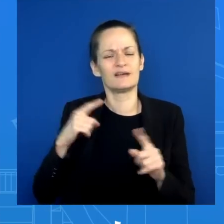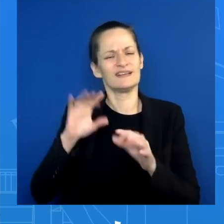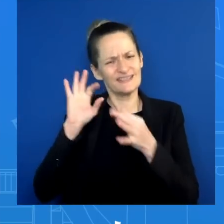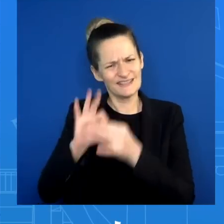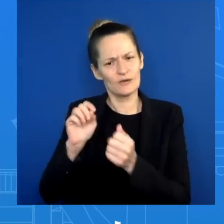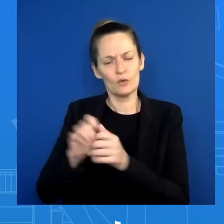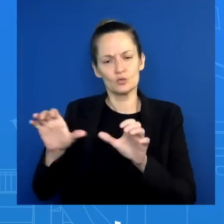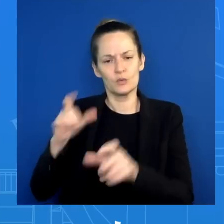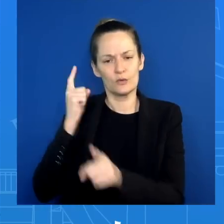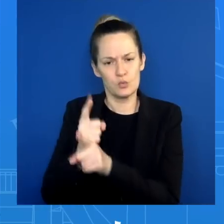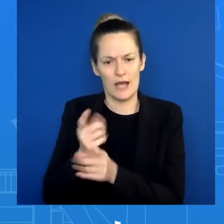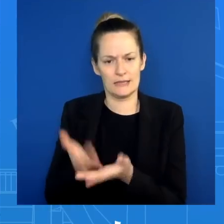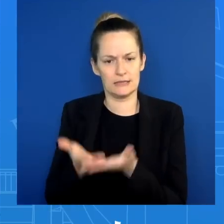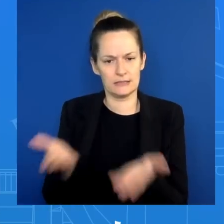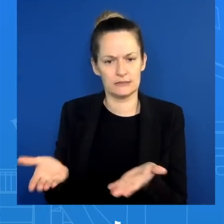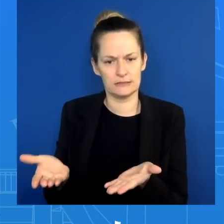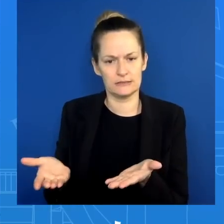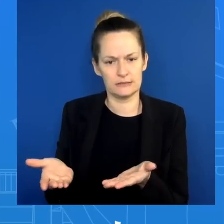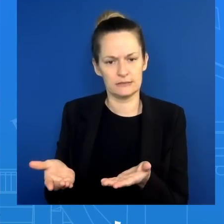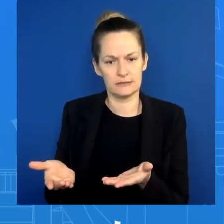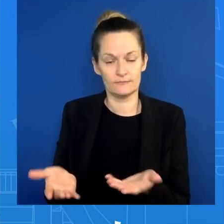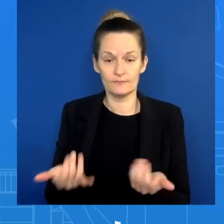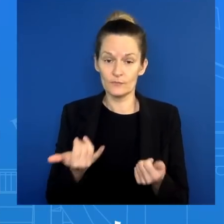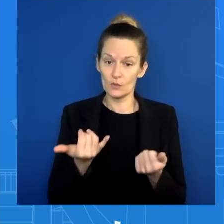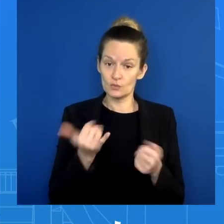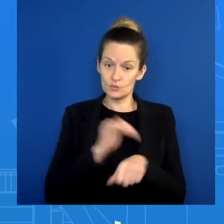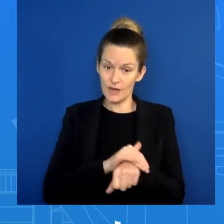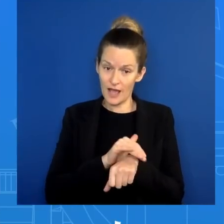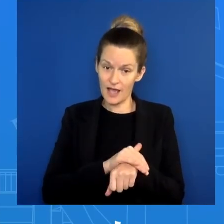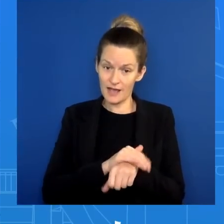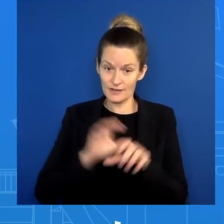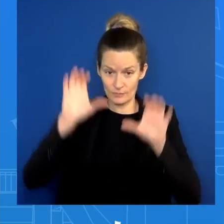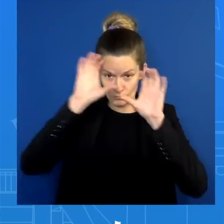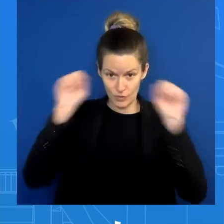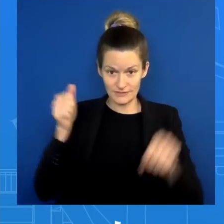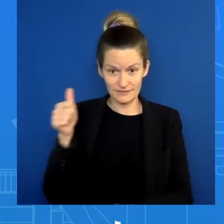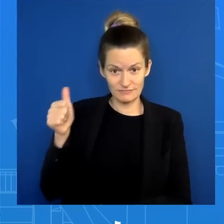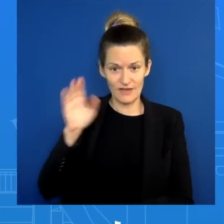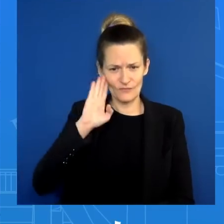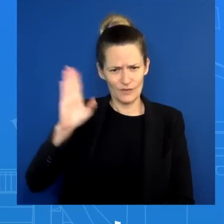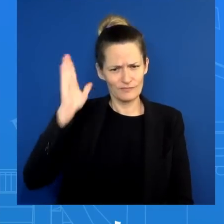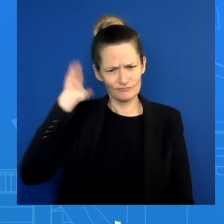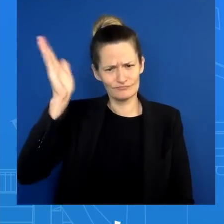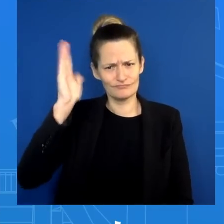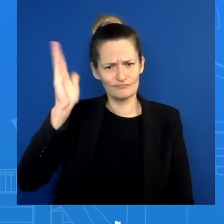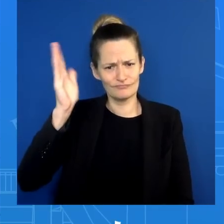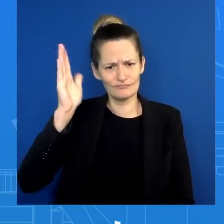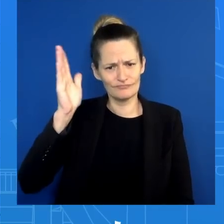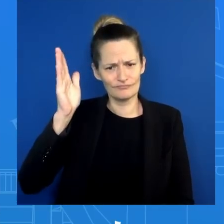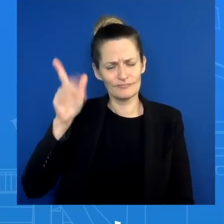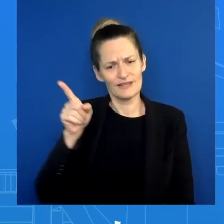He will lay out clearly what his thoughts are. I'm certainly not going to get ahead of him. I gave a pretty good lay down